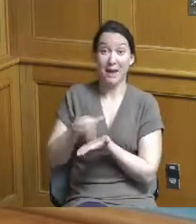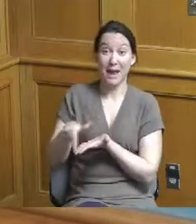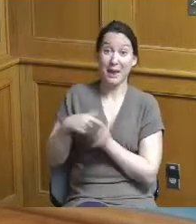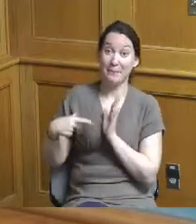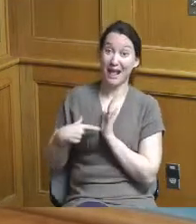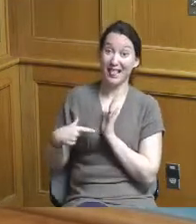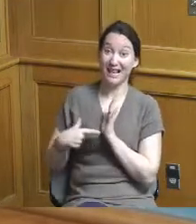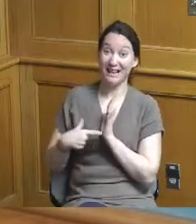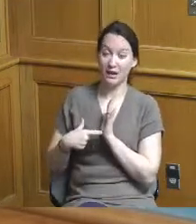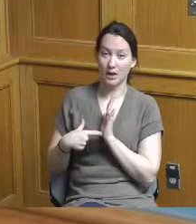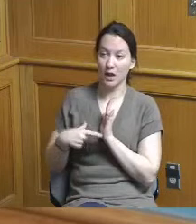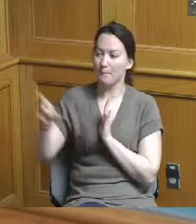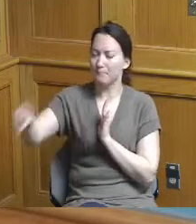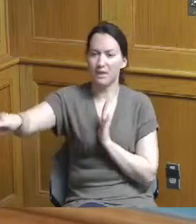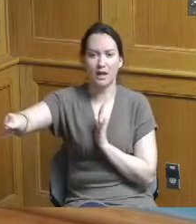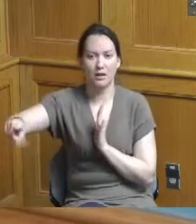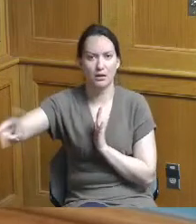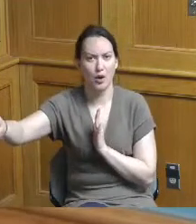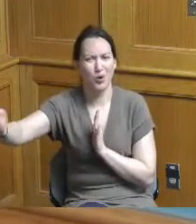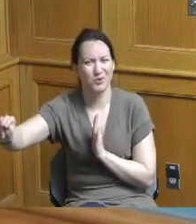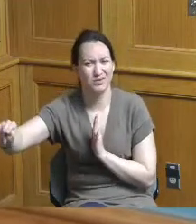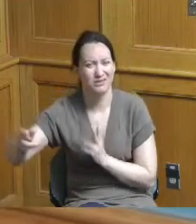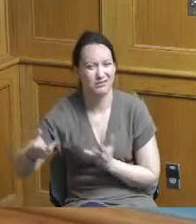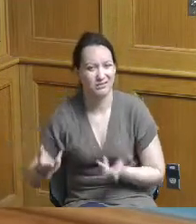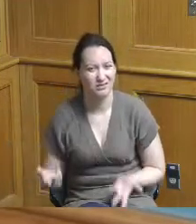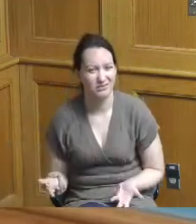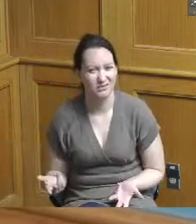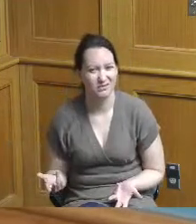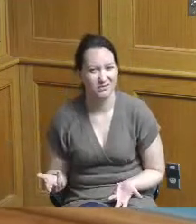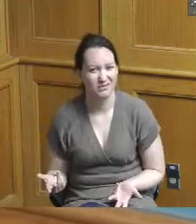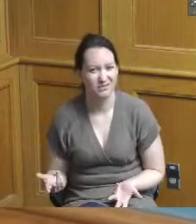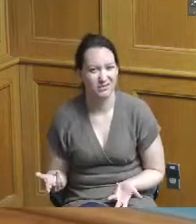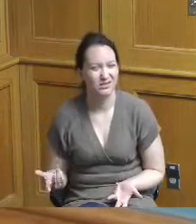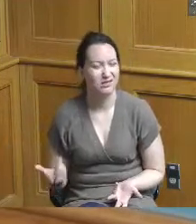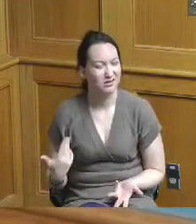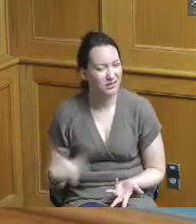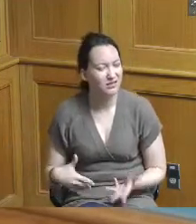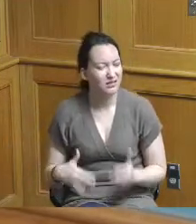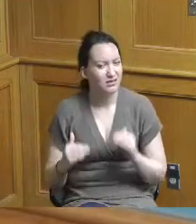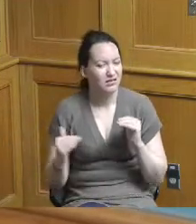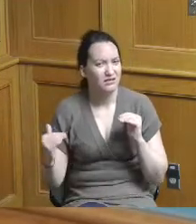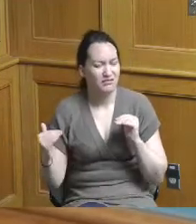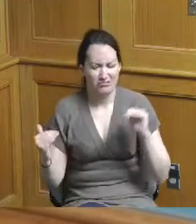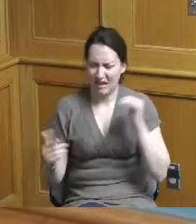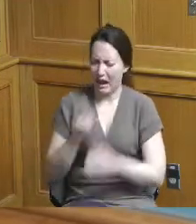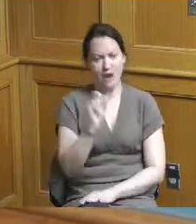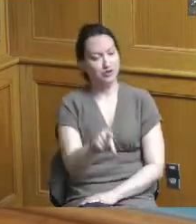but we're never the people that own anything and when I asked you I said well what would this be